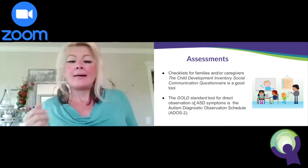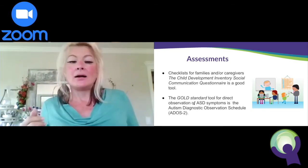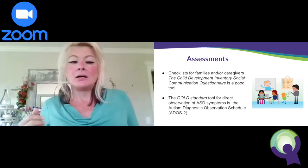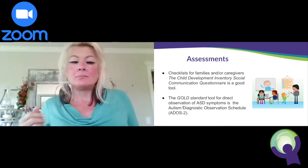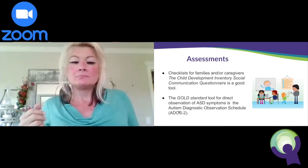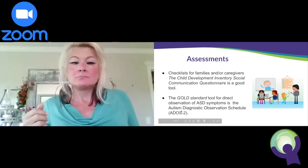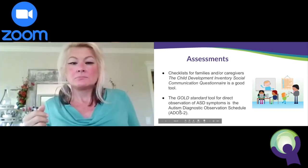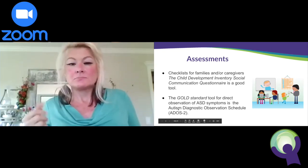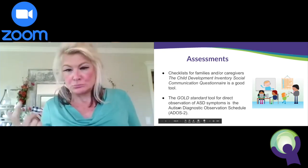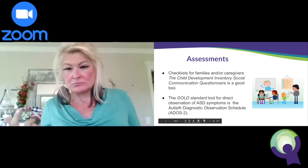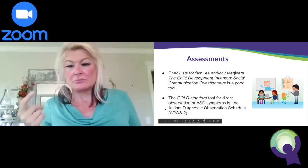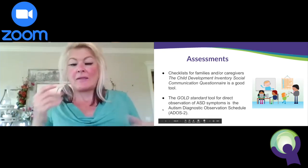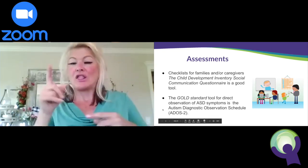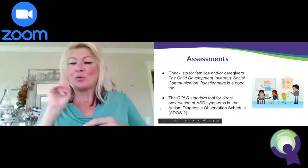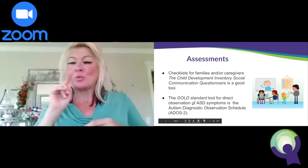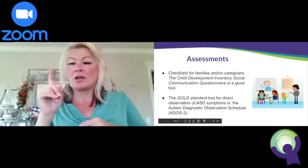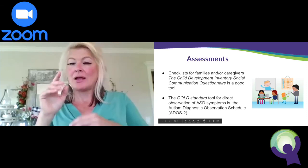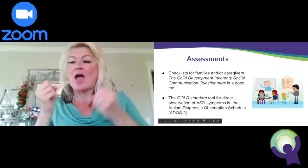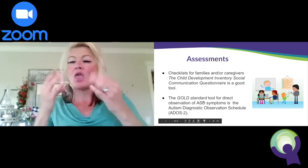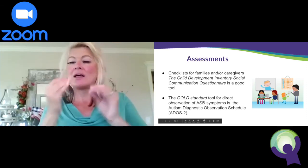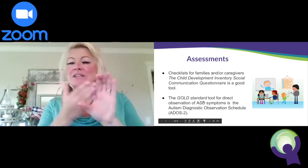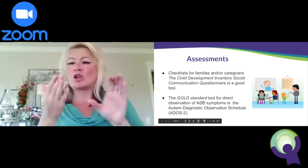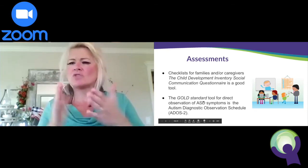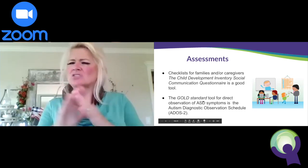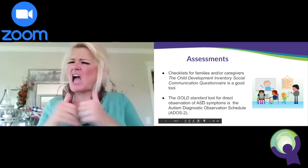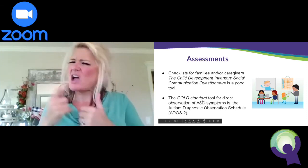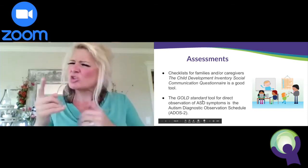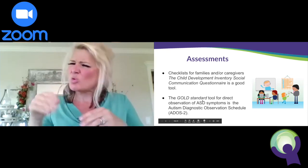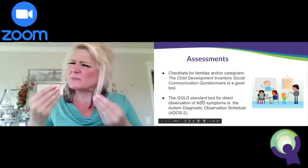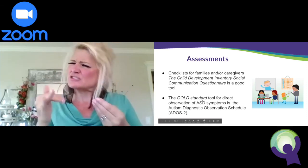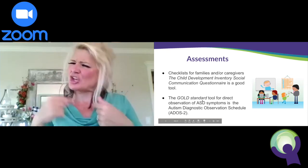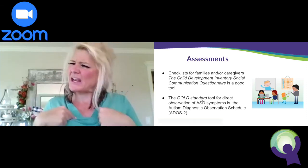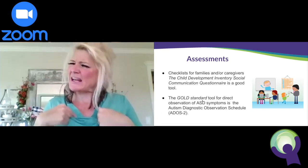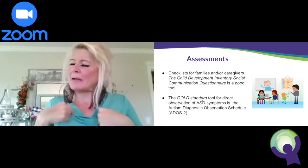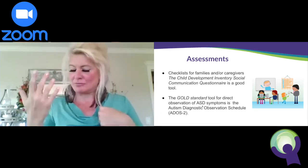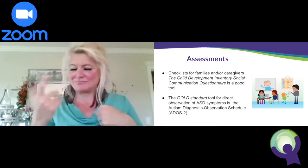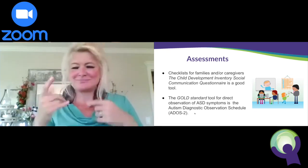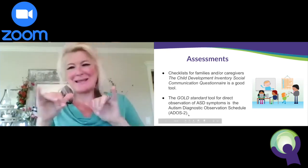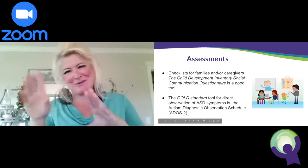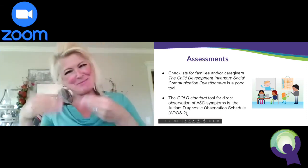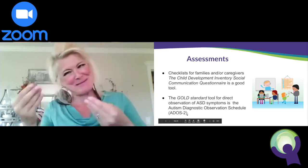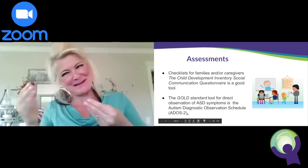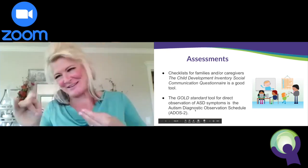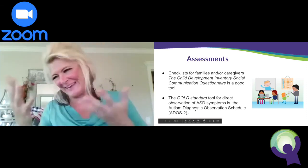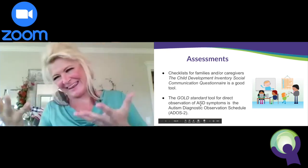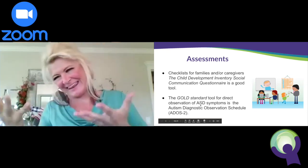ASD symptoms to all the autism the ADOS 2 symptoms and their schedule and looking at that...